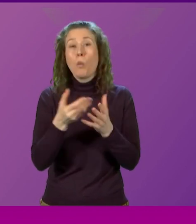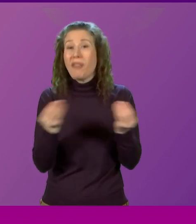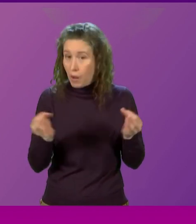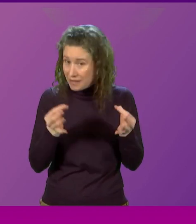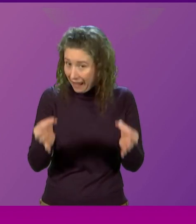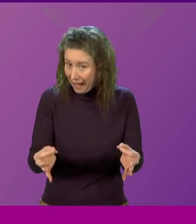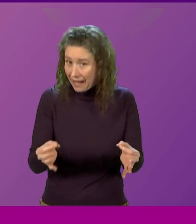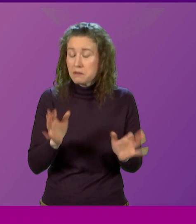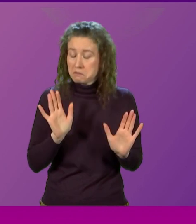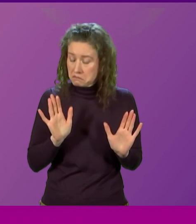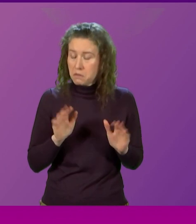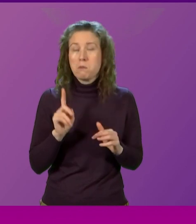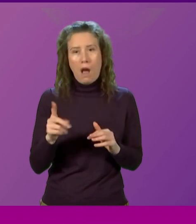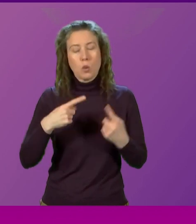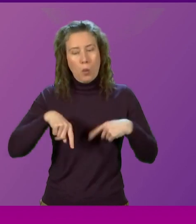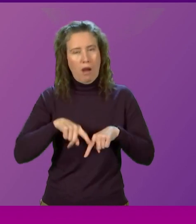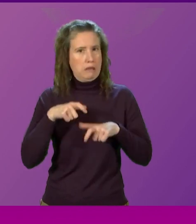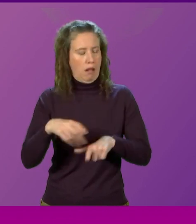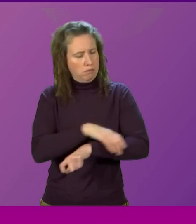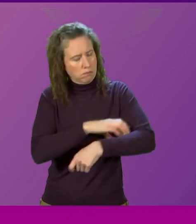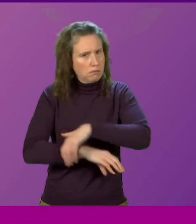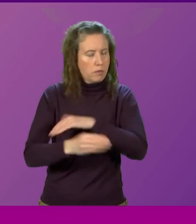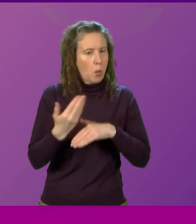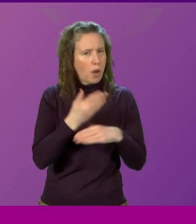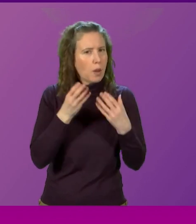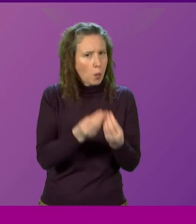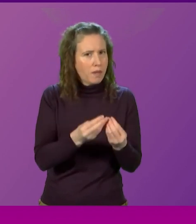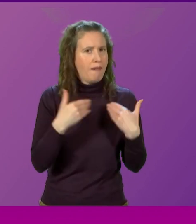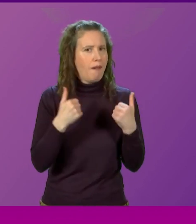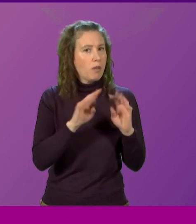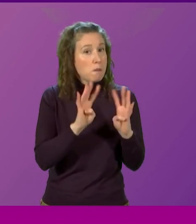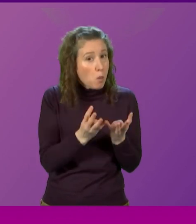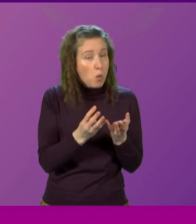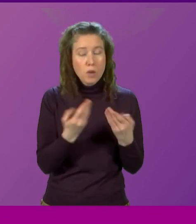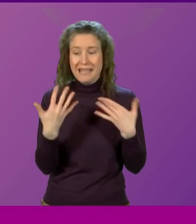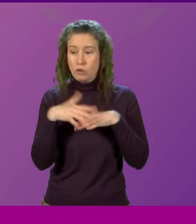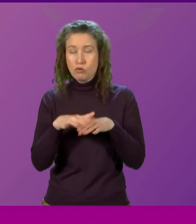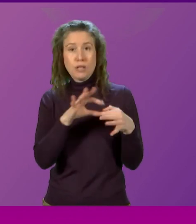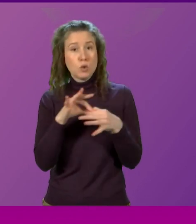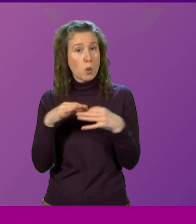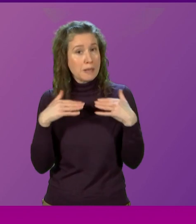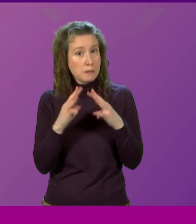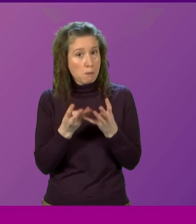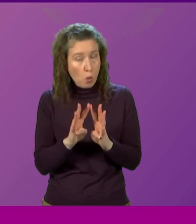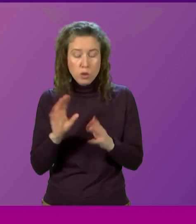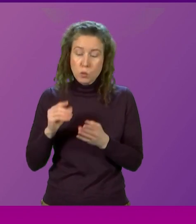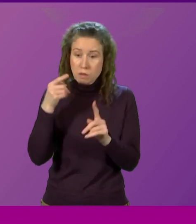However, we are taking significant steps, working with health boards and integration joint boards to target investment this year.